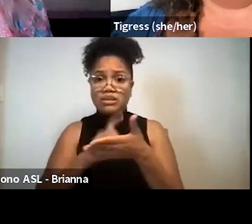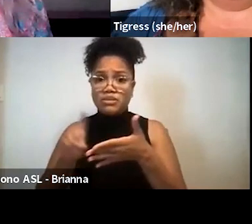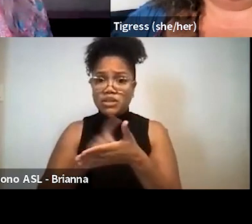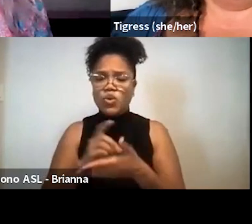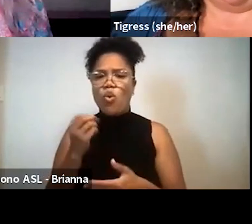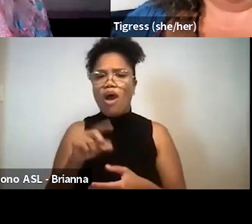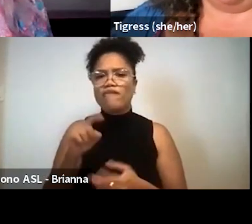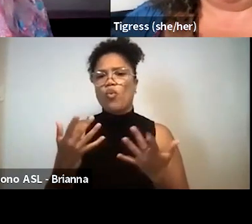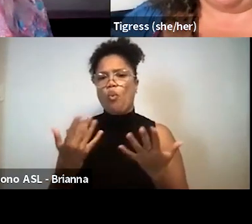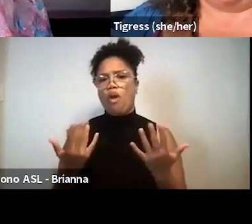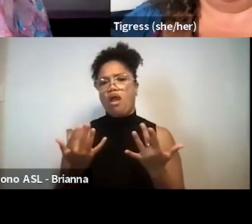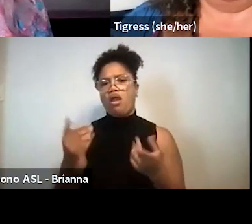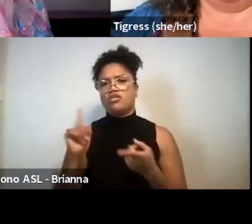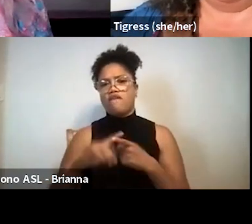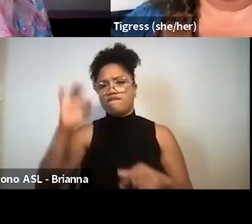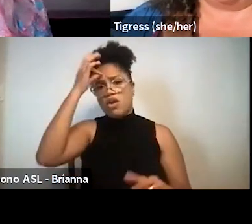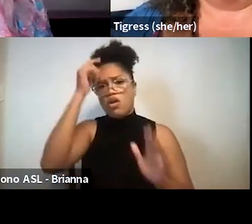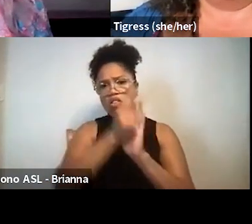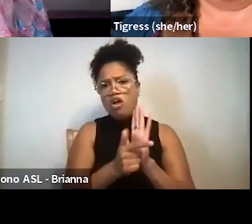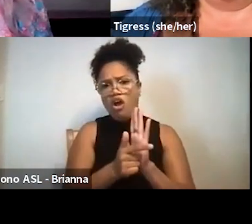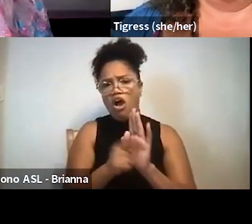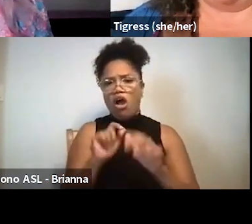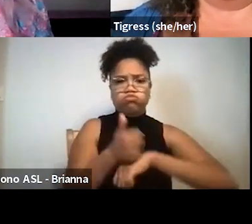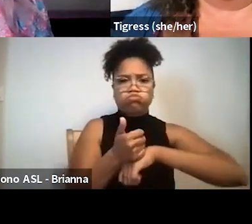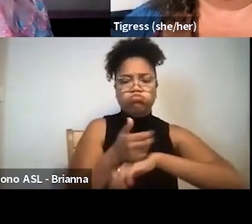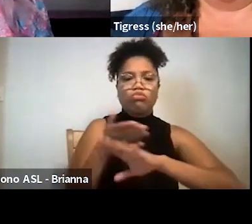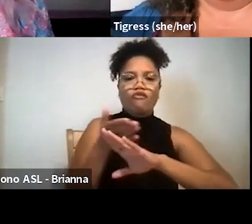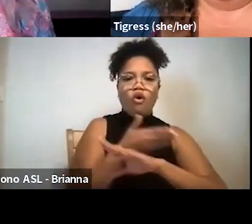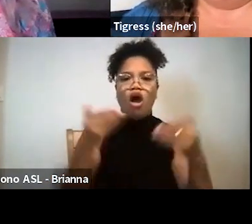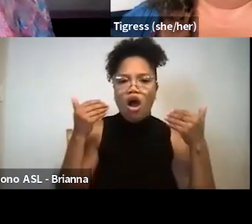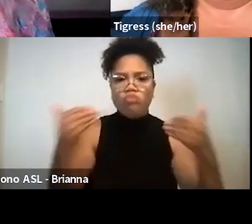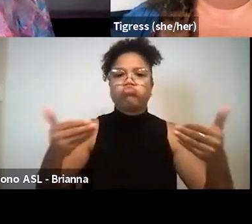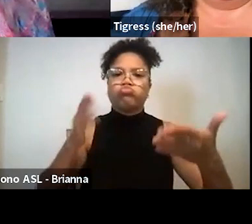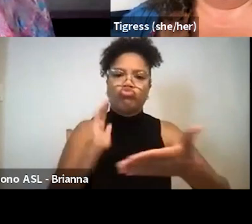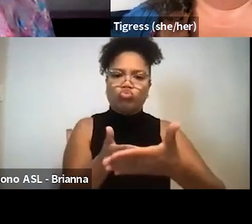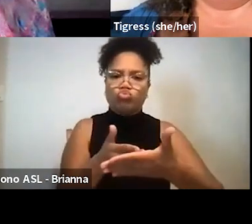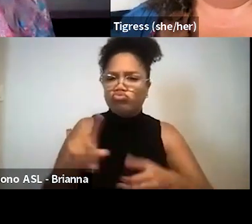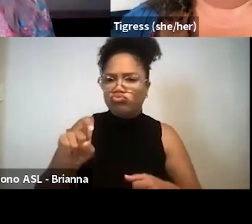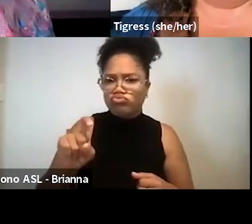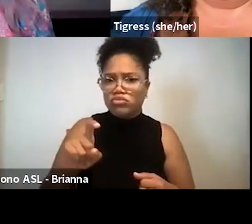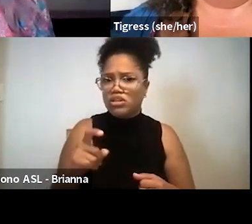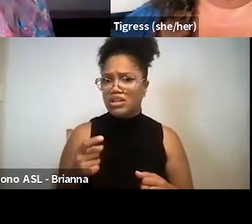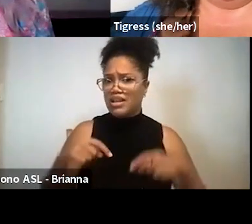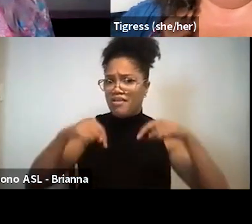until the federal law is added before there's actually legal options? Is this one of the services that Dove